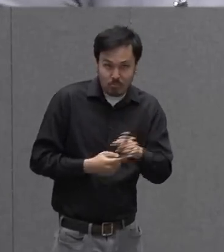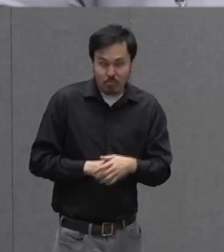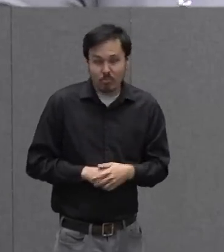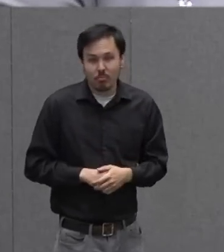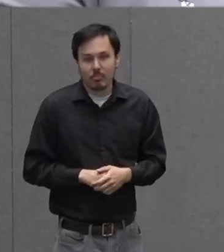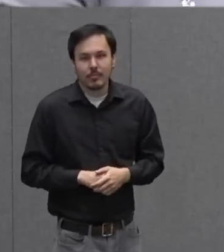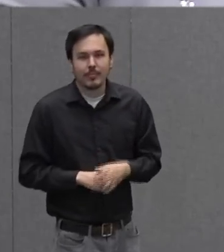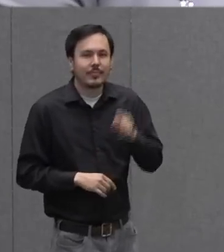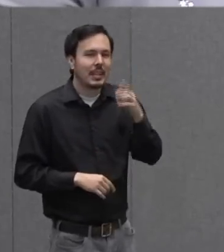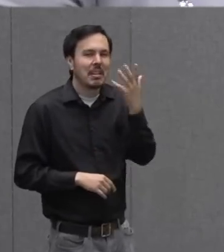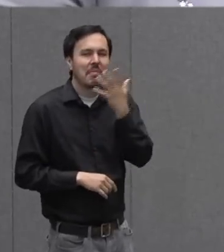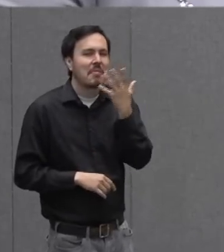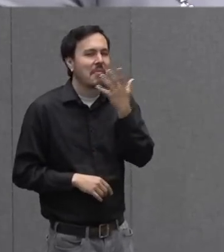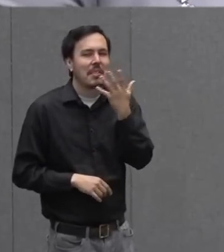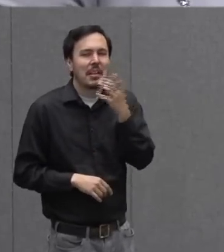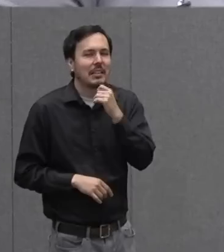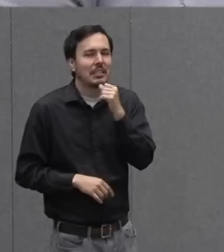His face does not look very amused.